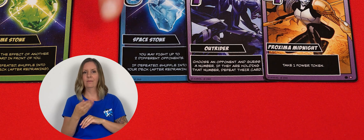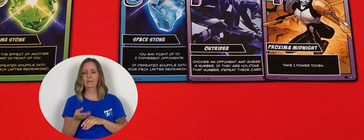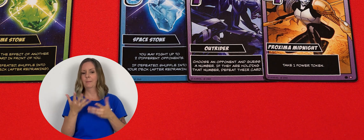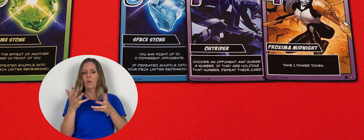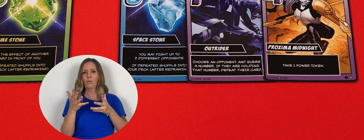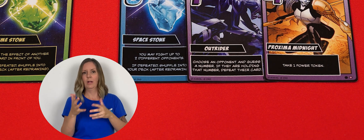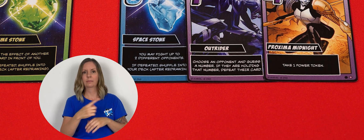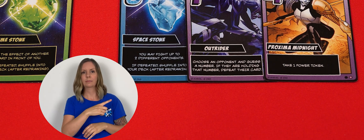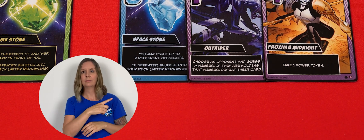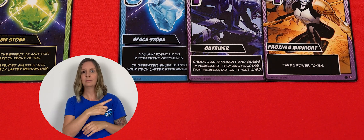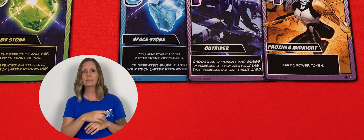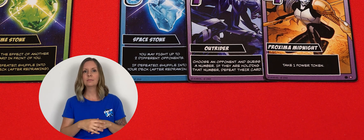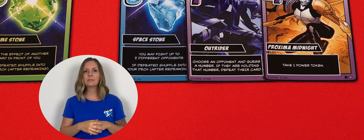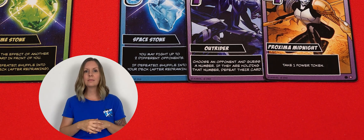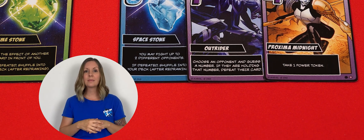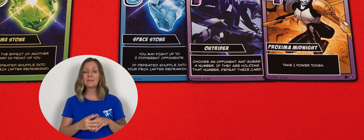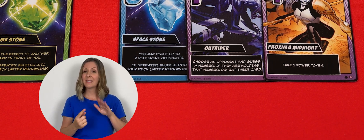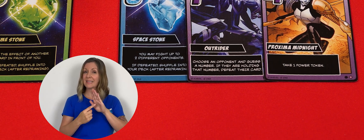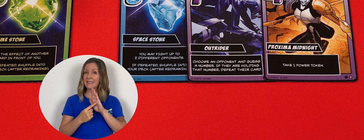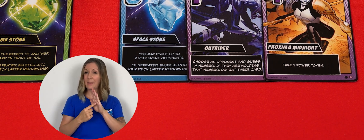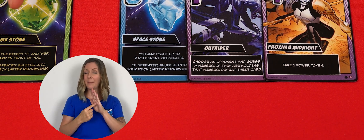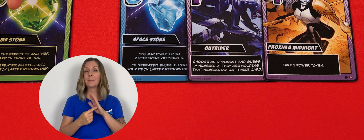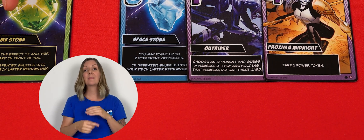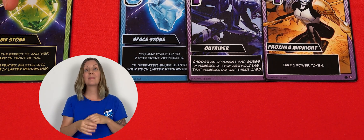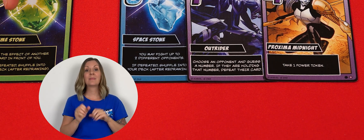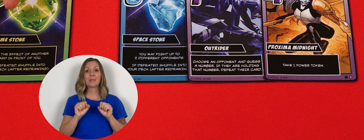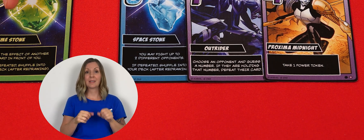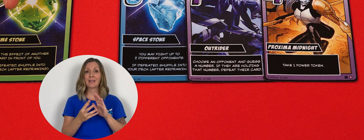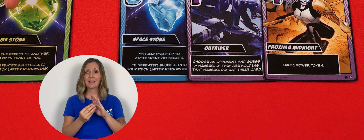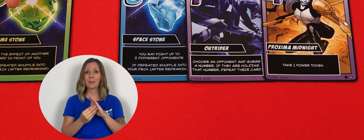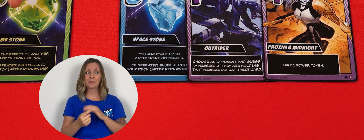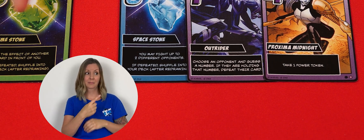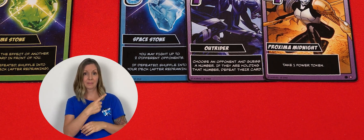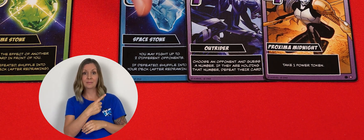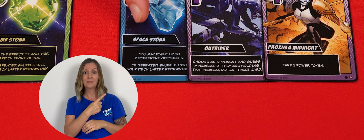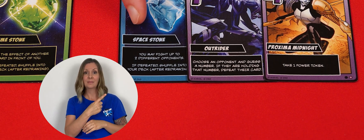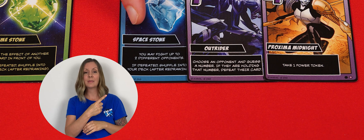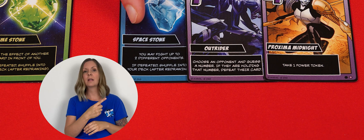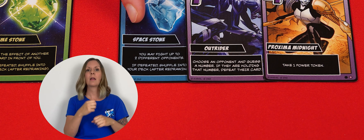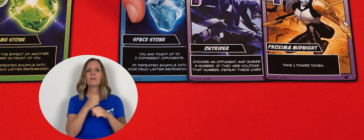cards already face-up on the table. For example, here Thanos could copy the Space Stone’s